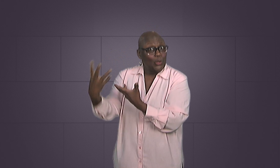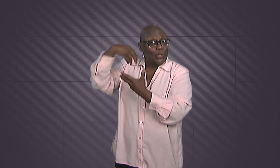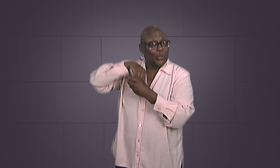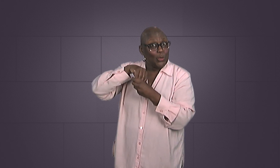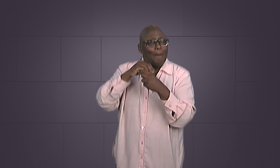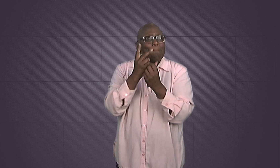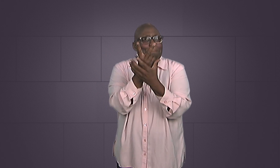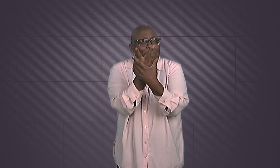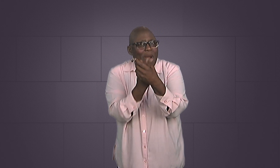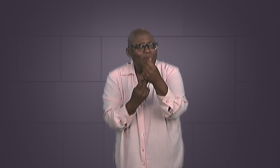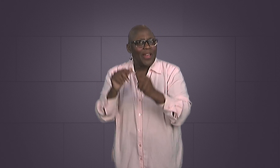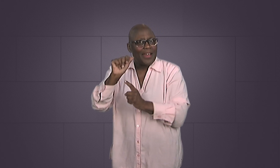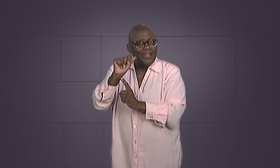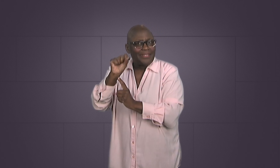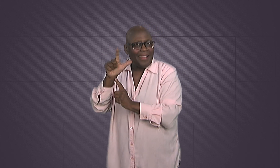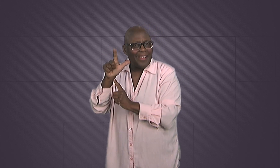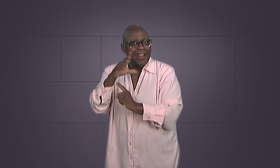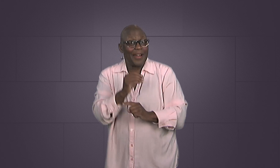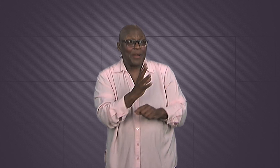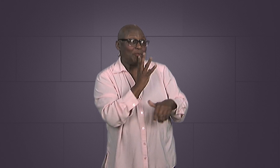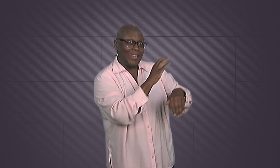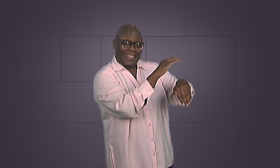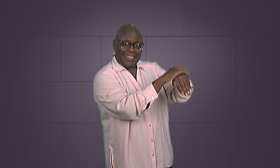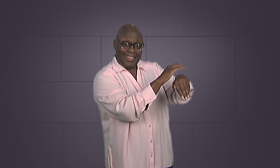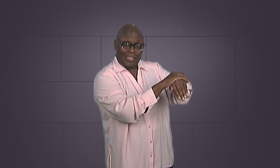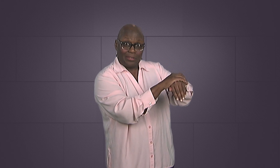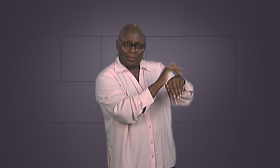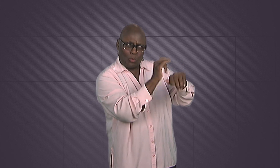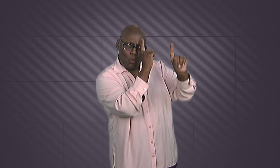which includes both American Sign Language and spoken English